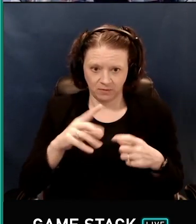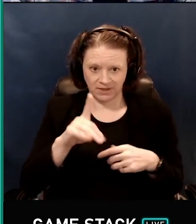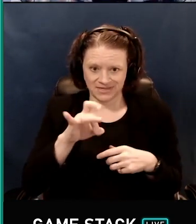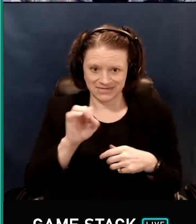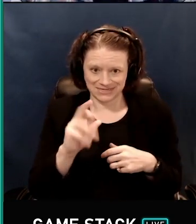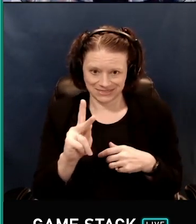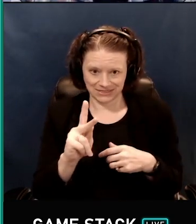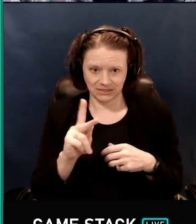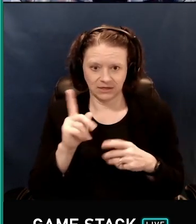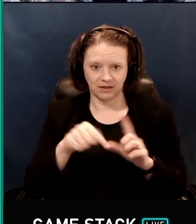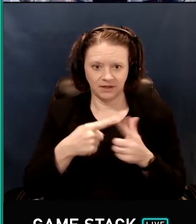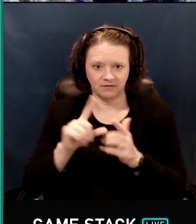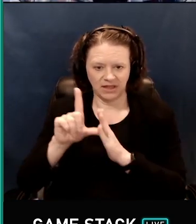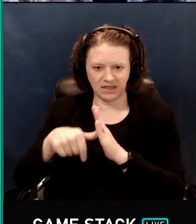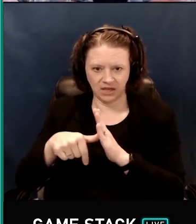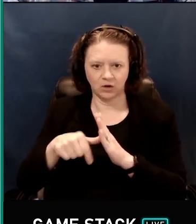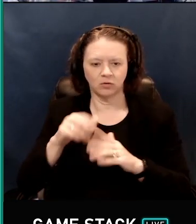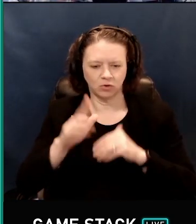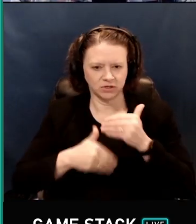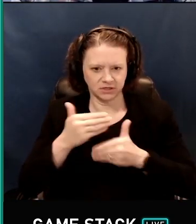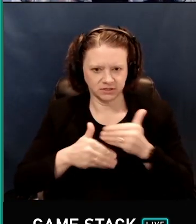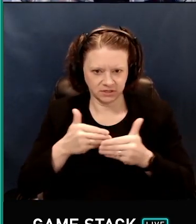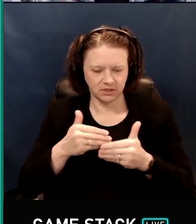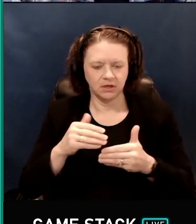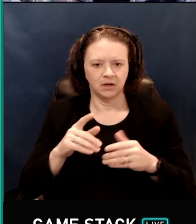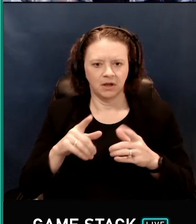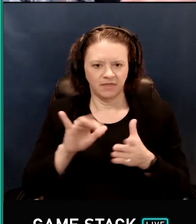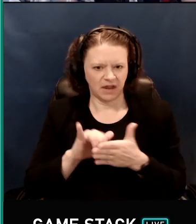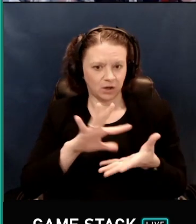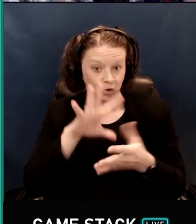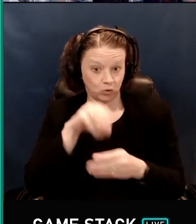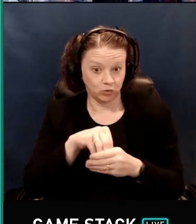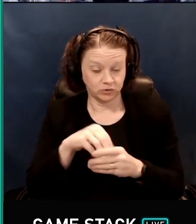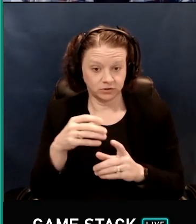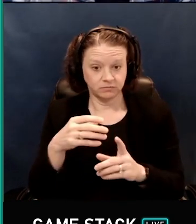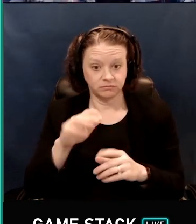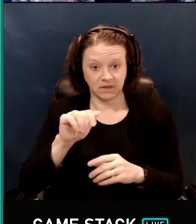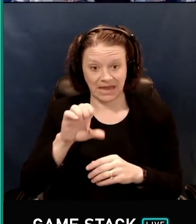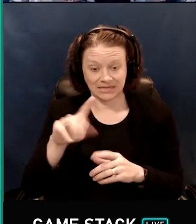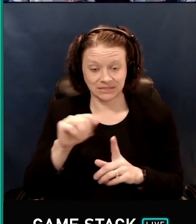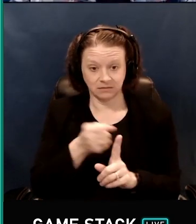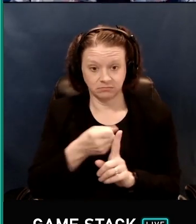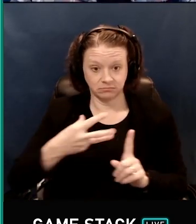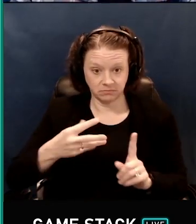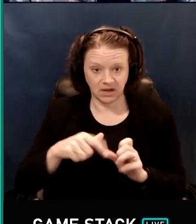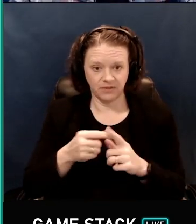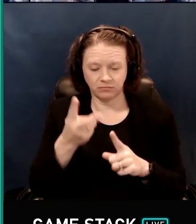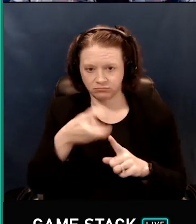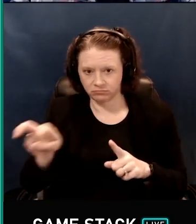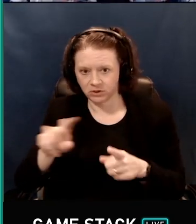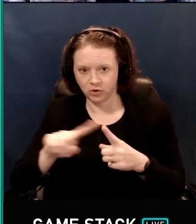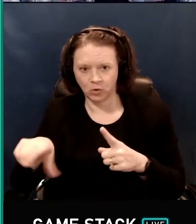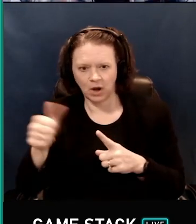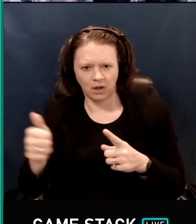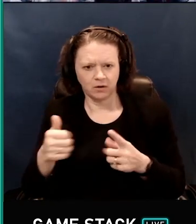including asset decompression and then transfer over to the destination, either CPU access or GPU.